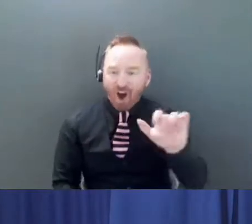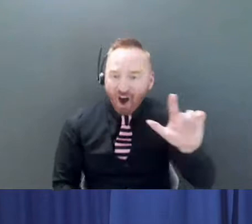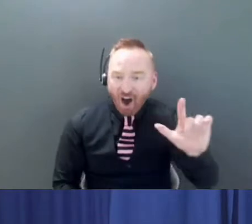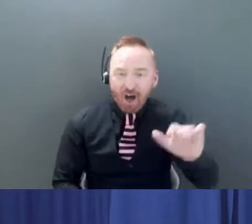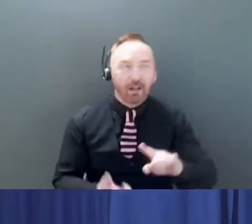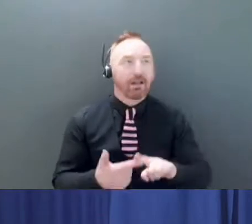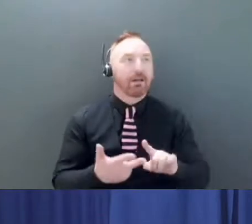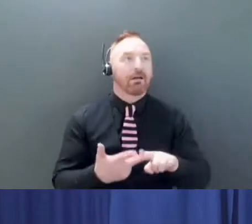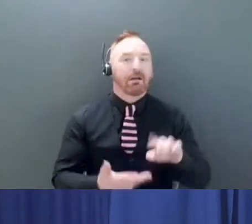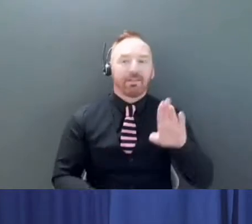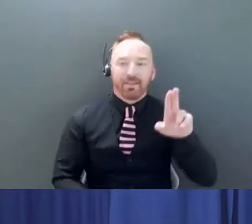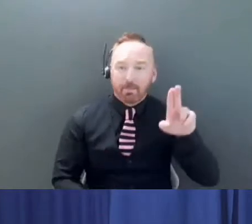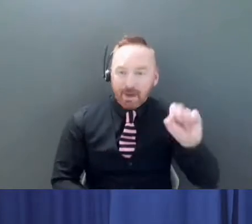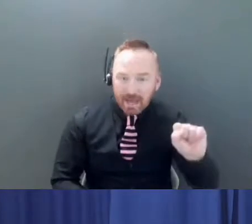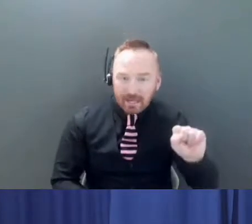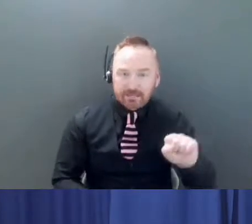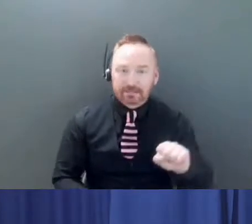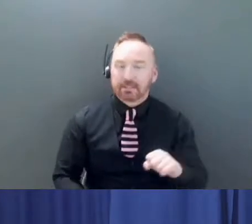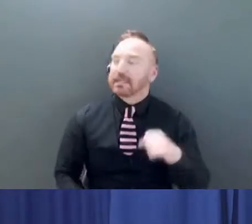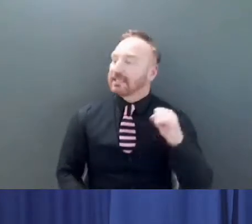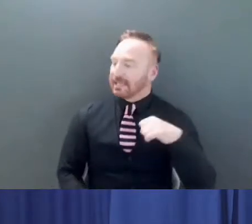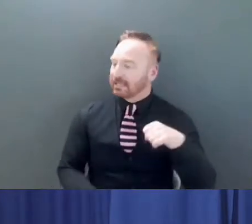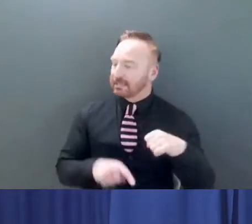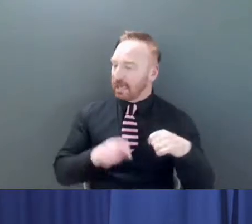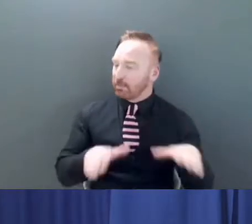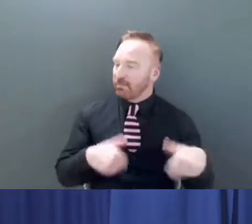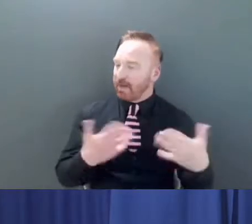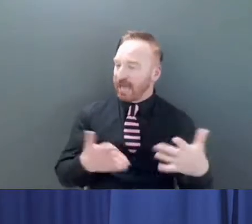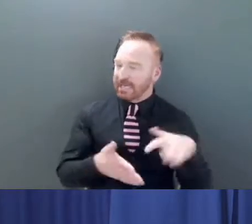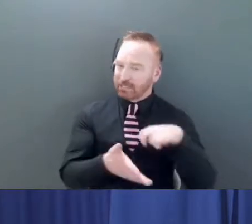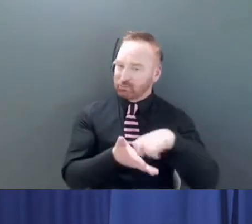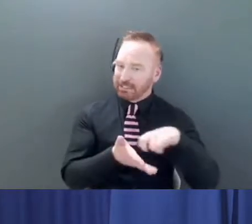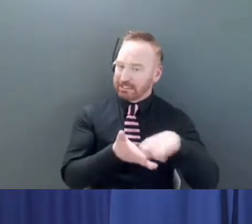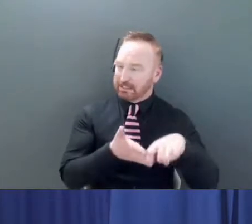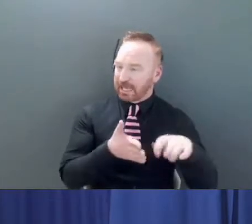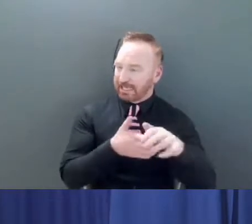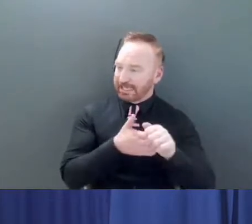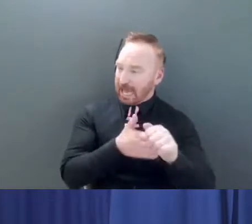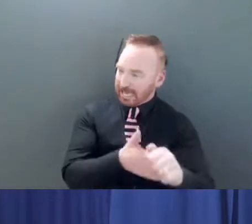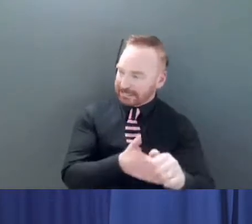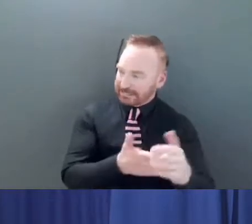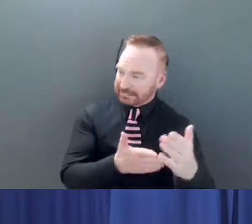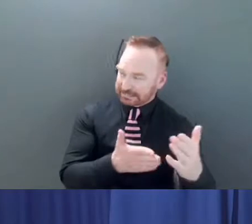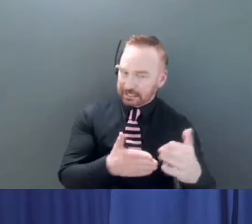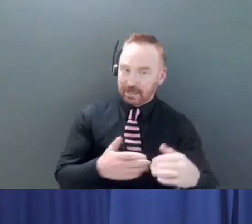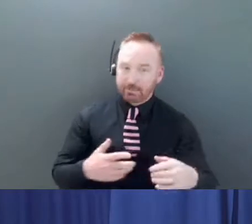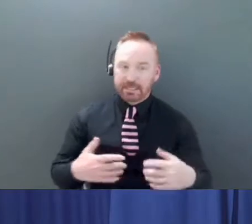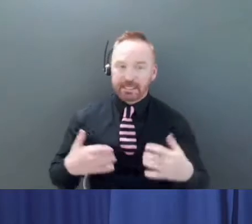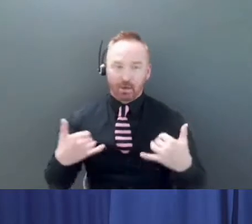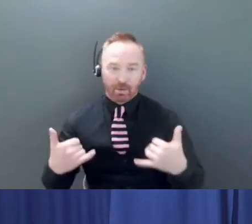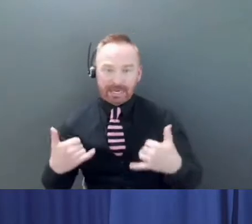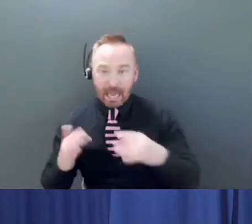And that will be provided as